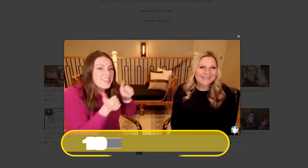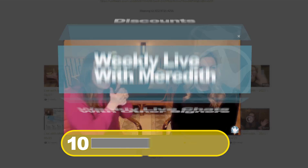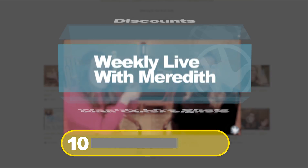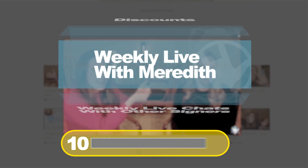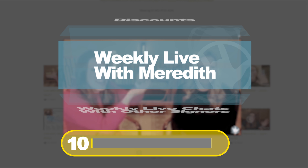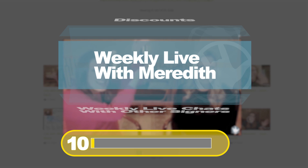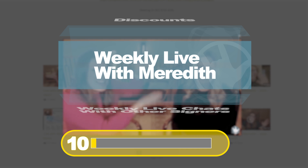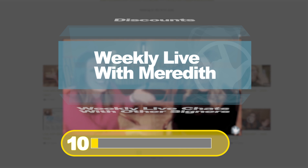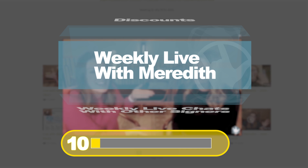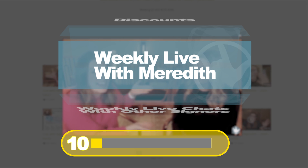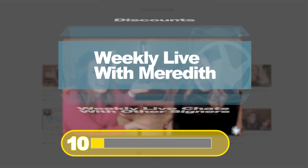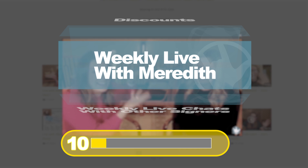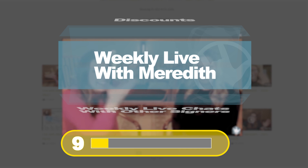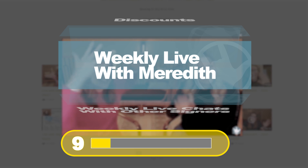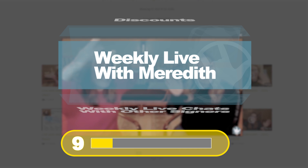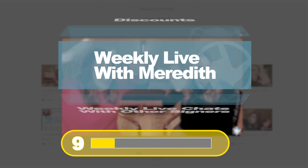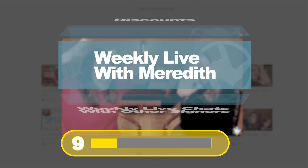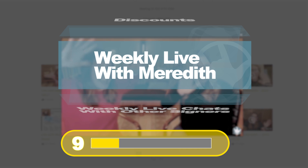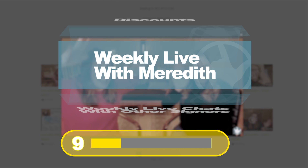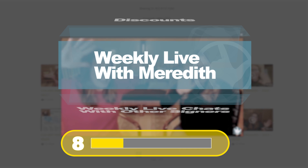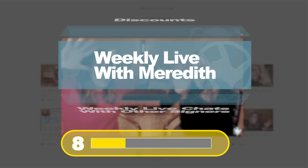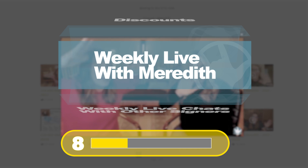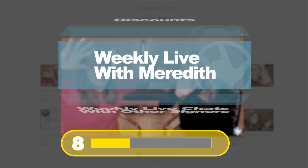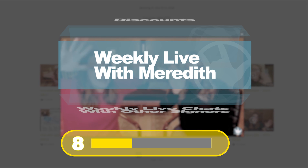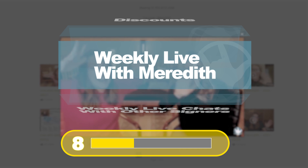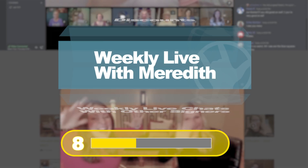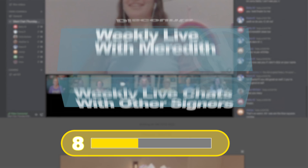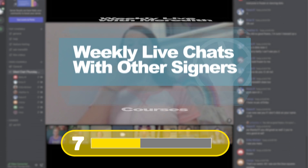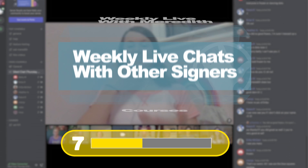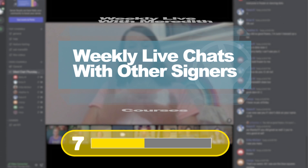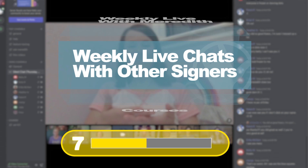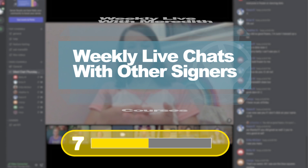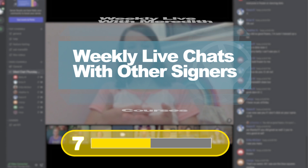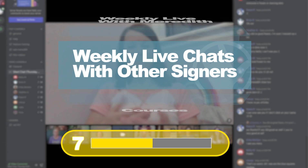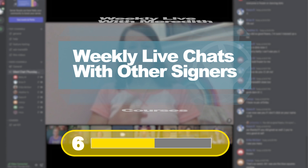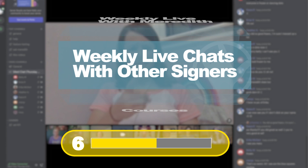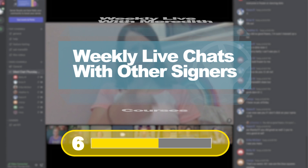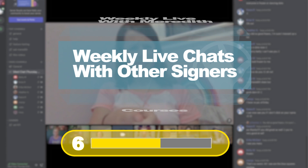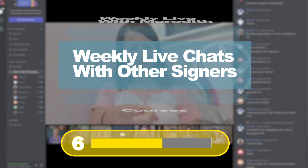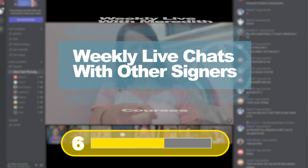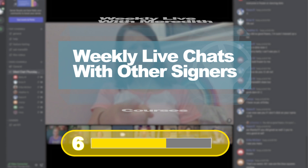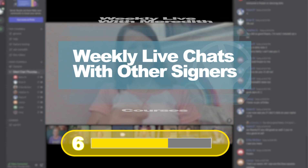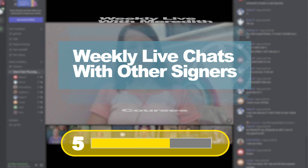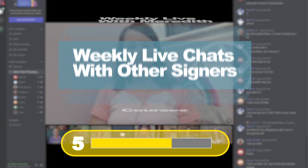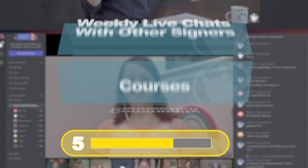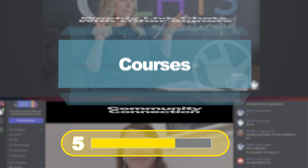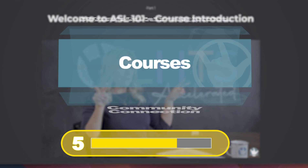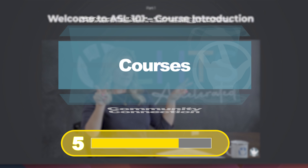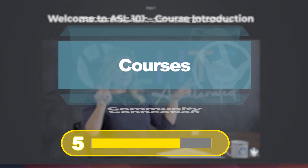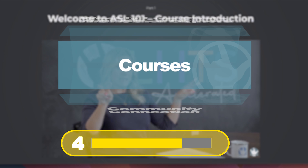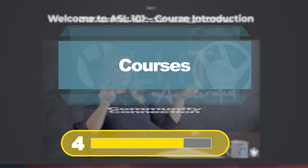weekly “Live with Meredith” to get your questions answered. Weekly live chats with other signers. Courses.